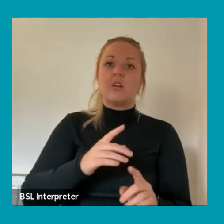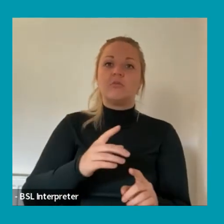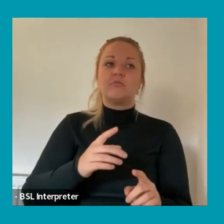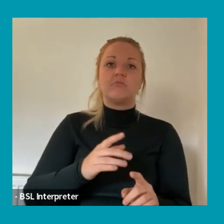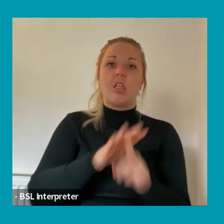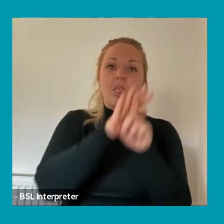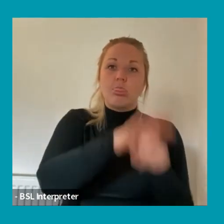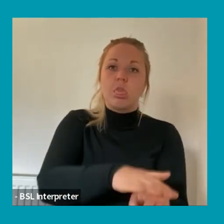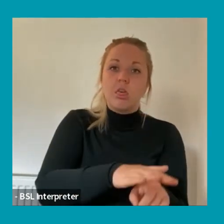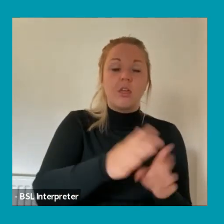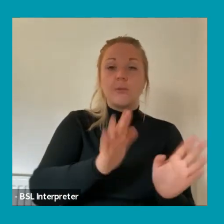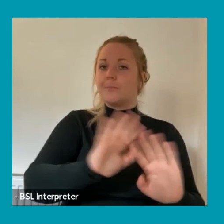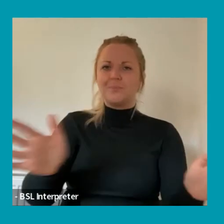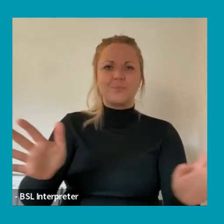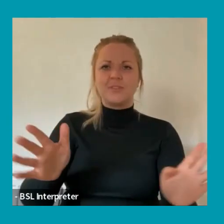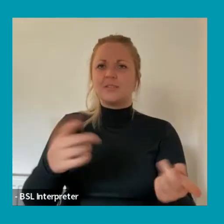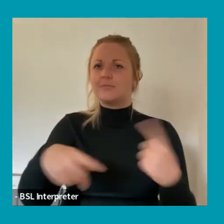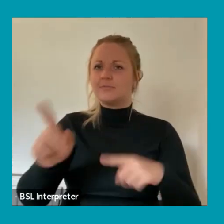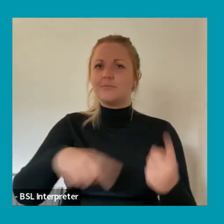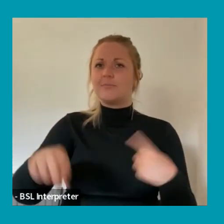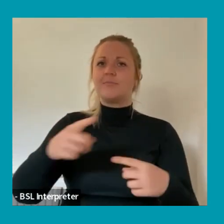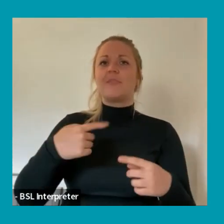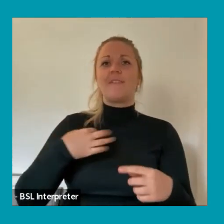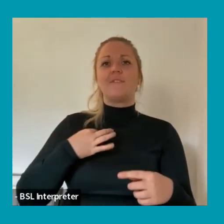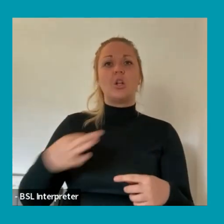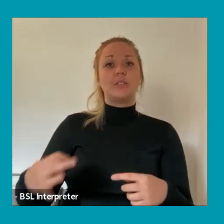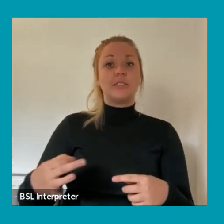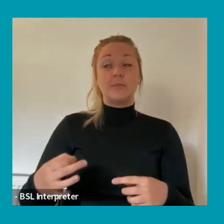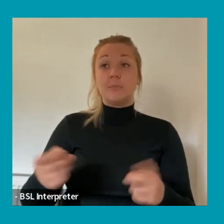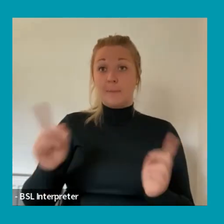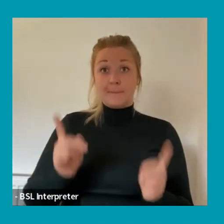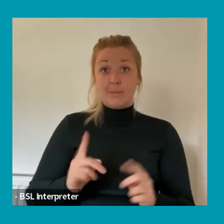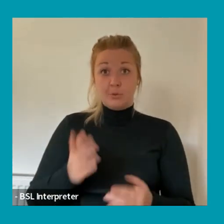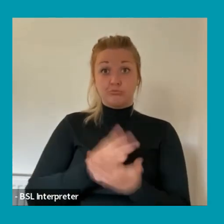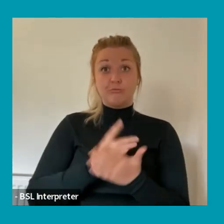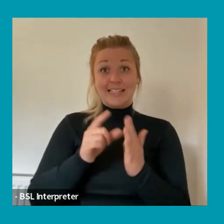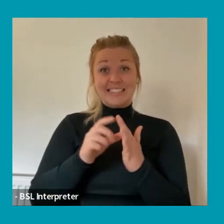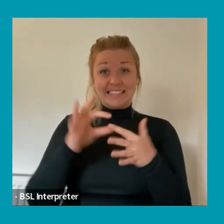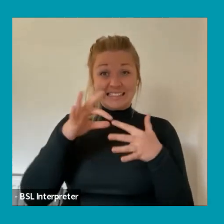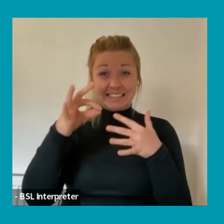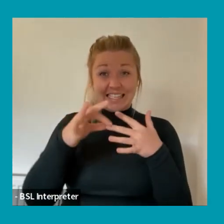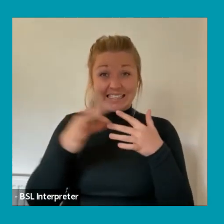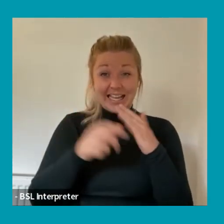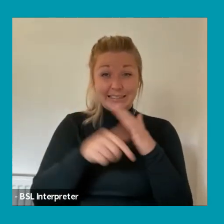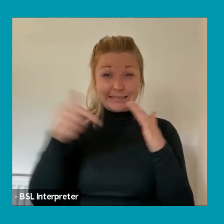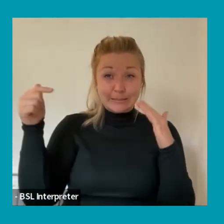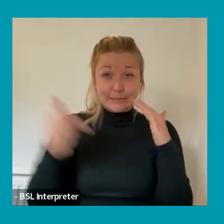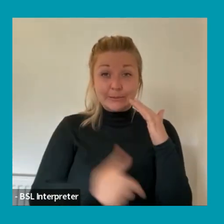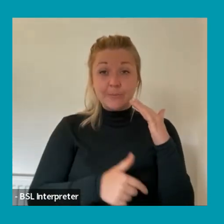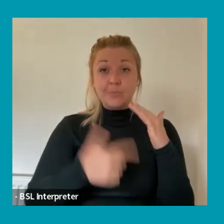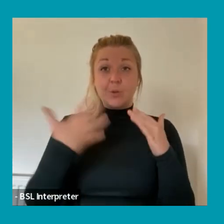And people would enter a lot more detail, than I expected. We came up with so many people willing to do that.